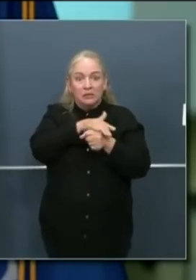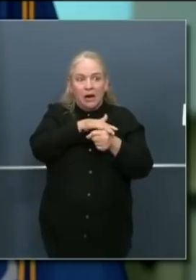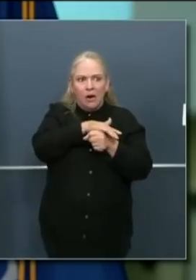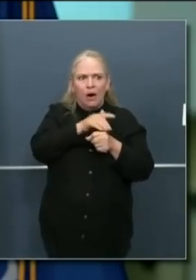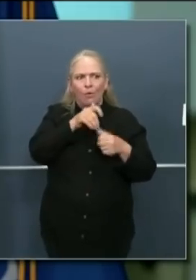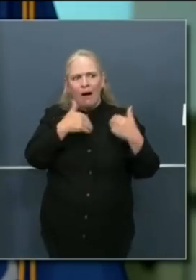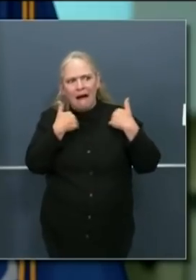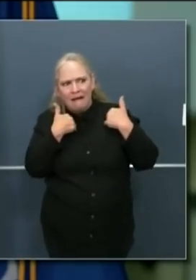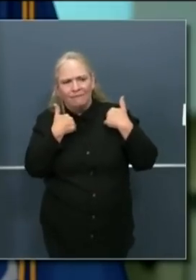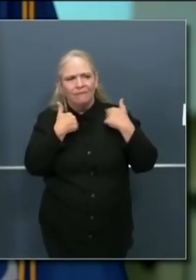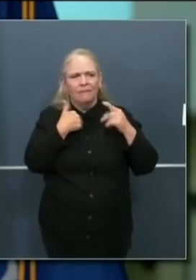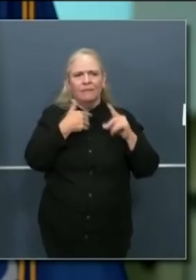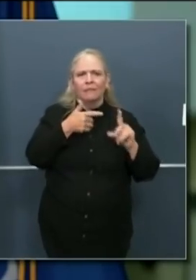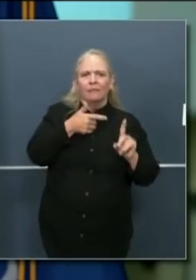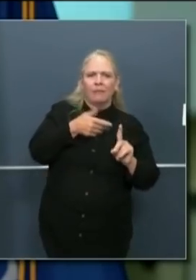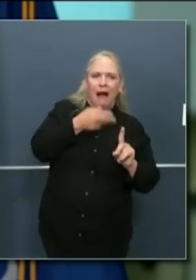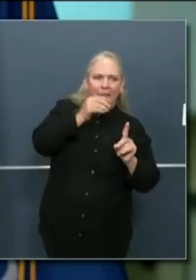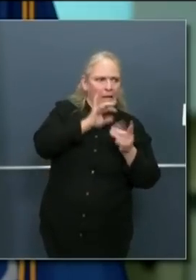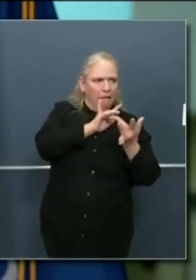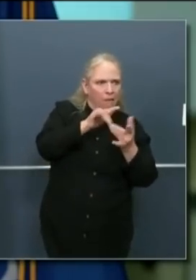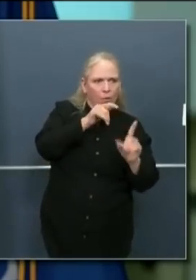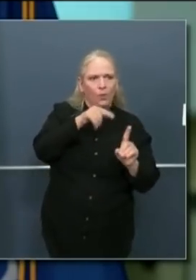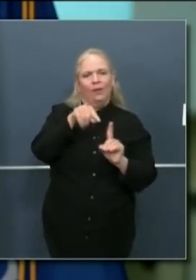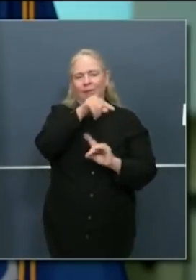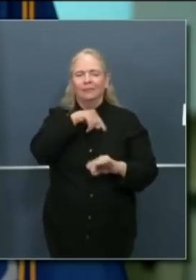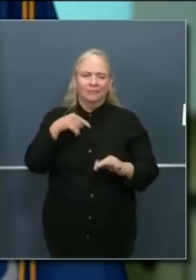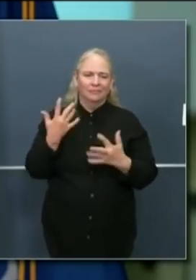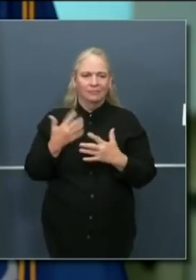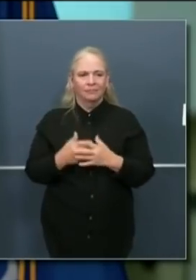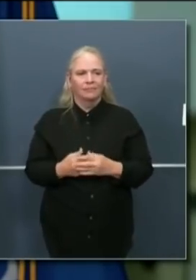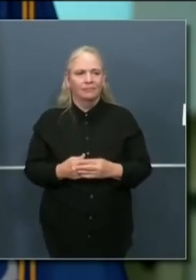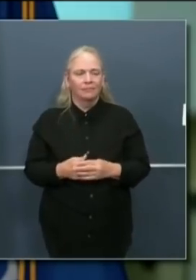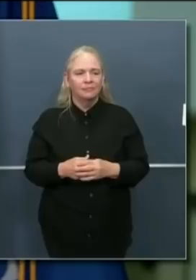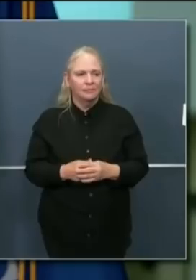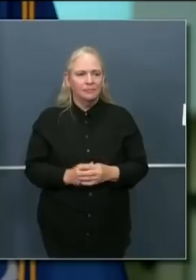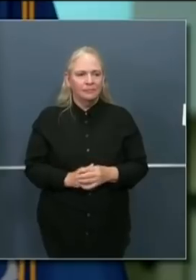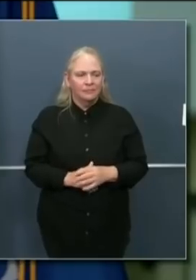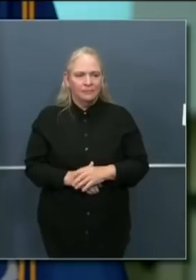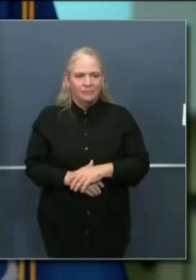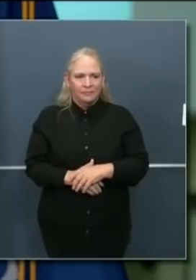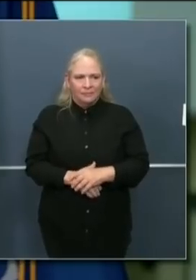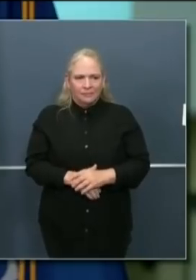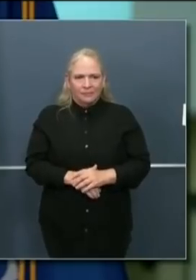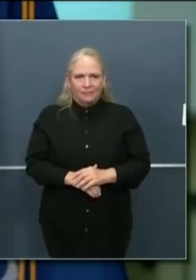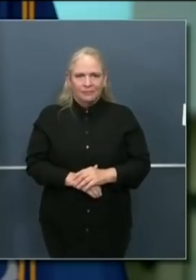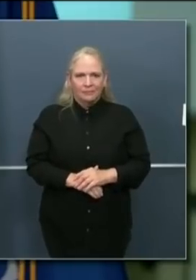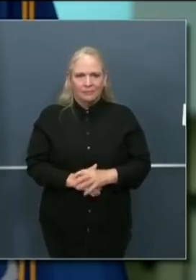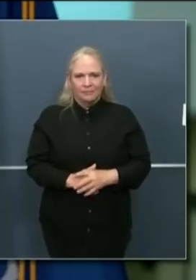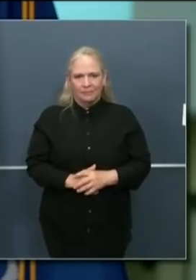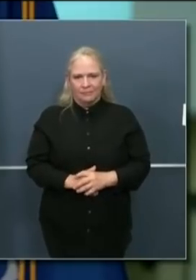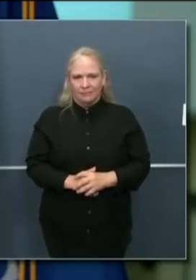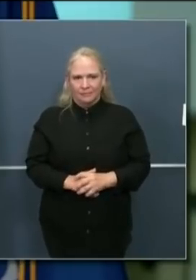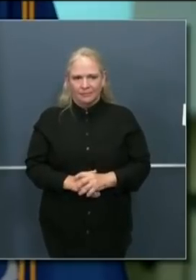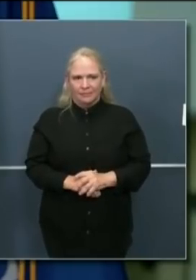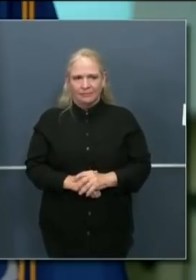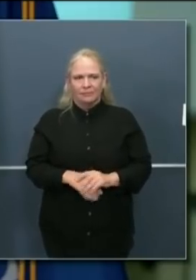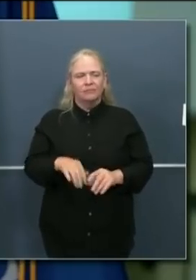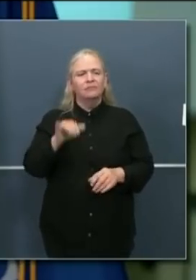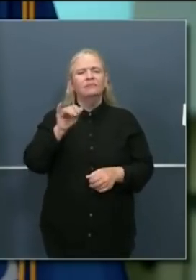CULTURALLY COMPETENT WAY WITH MESSENGER AND MASKS PARTICULARLY IN COMMUNITIES WHERE THERE'S STILL A BIT OF NERVOUSNESS TO BE FULLY CANDID